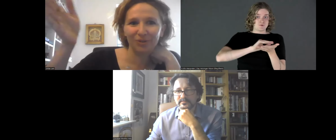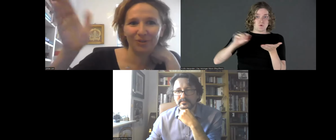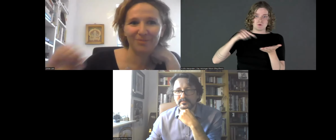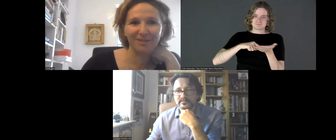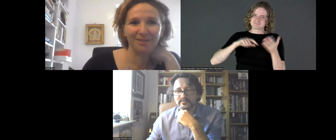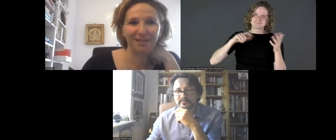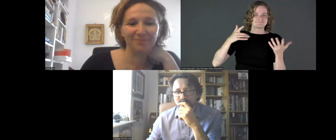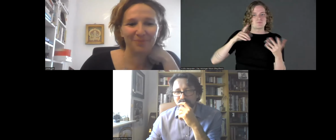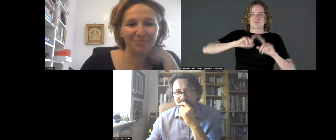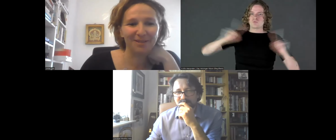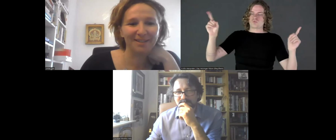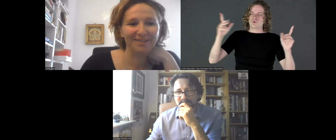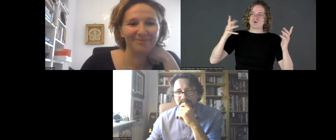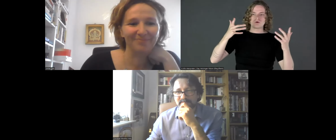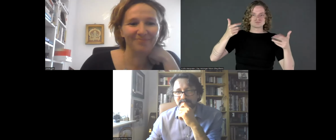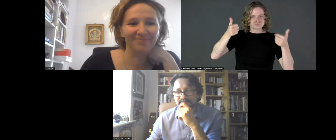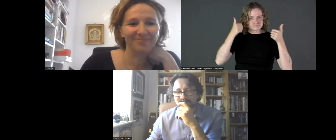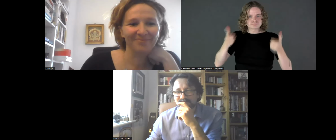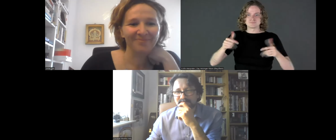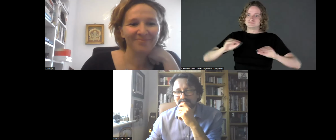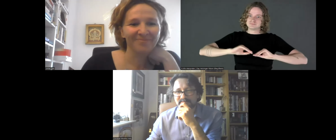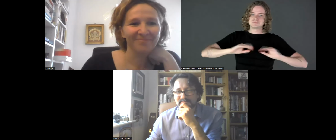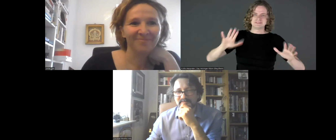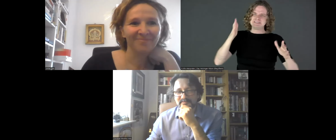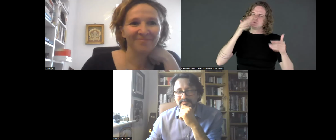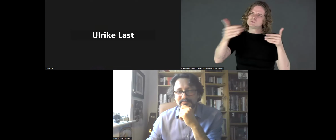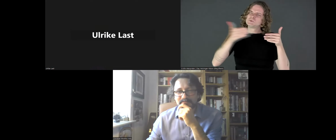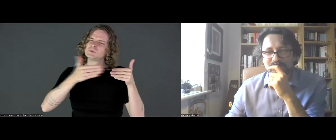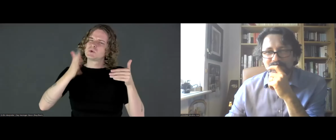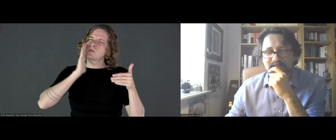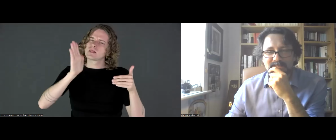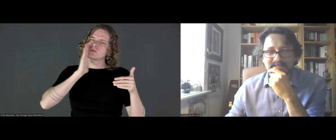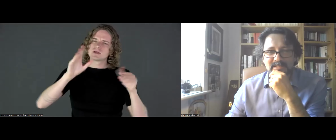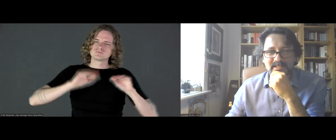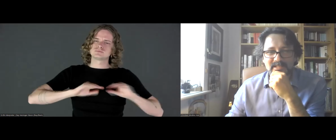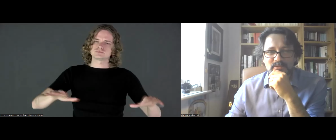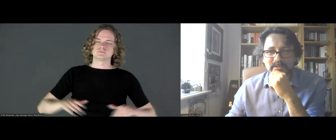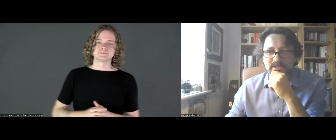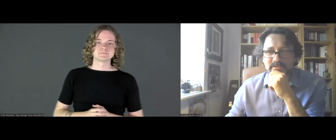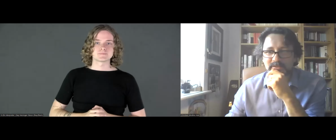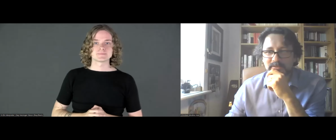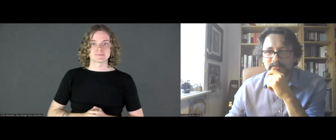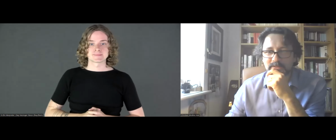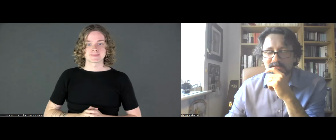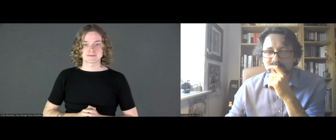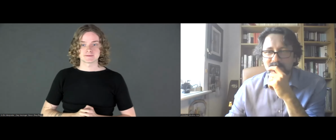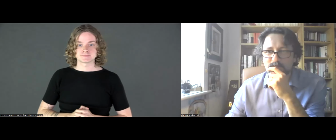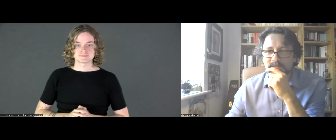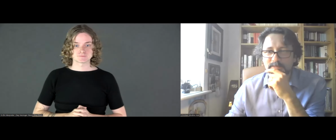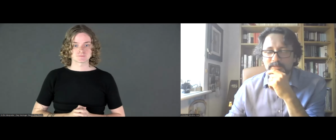tuned on the monthly meetings. >> MODERATOR: Excellent, thank you so much Ulrike. That is really